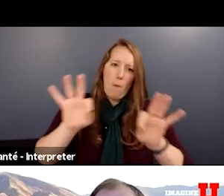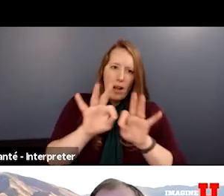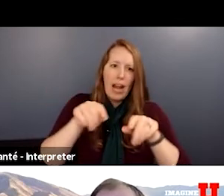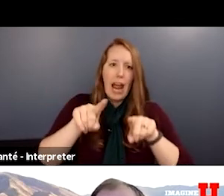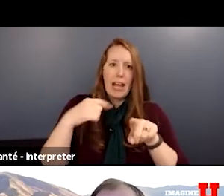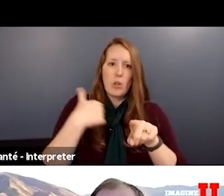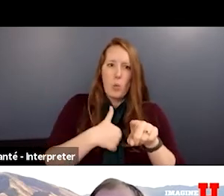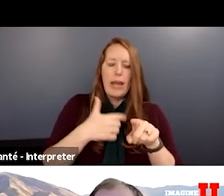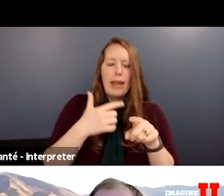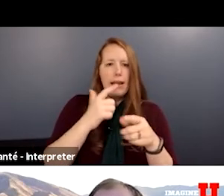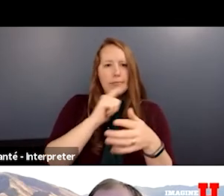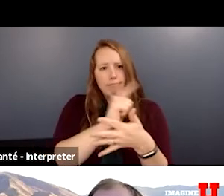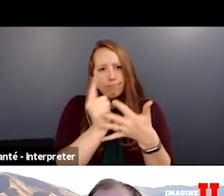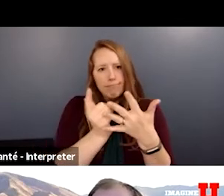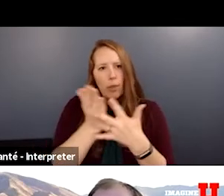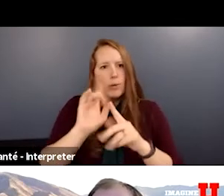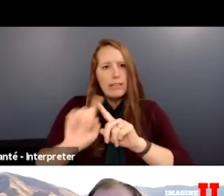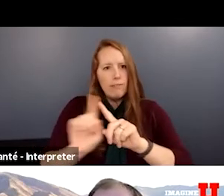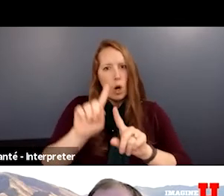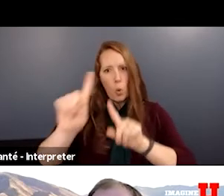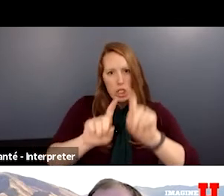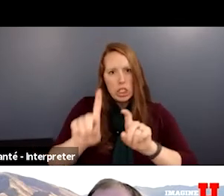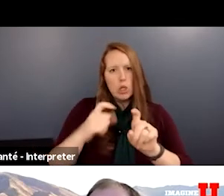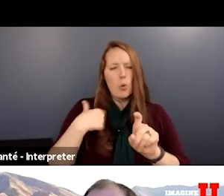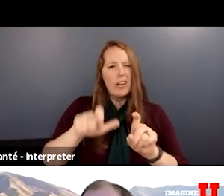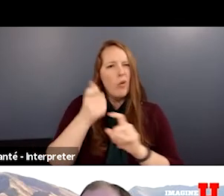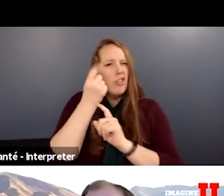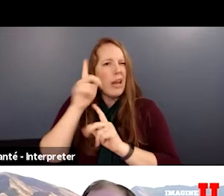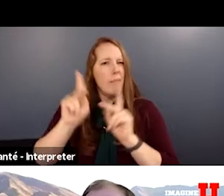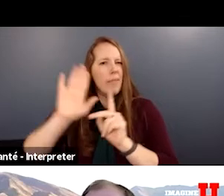truly grasp the understanding of what people are saying, we have to also understand where they're